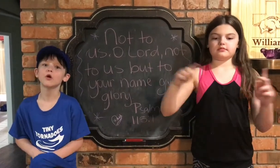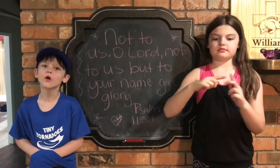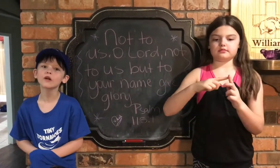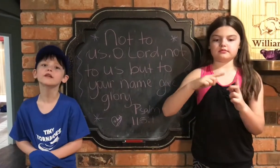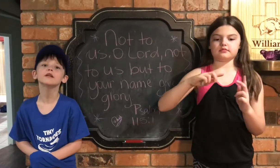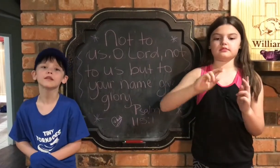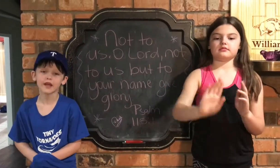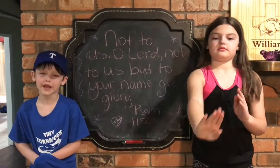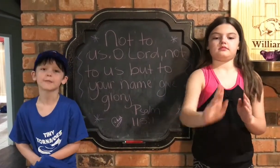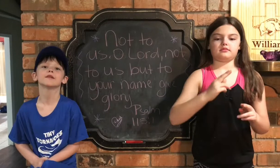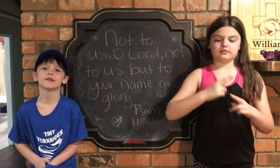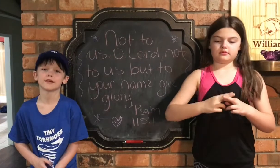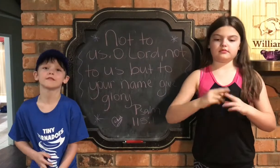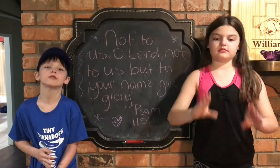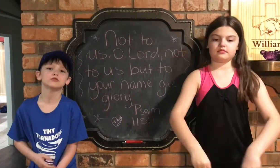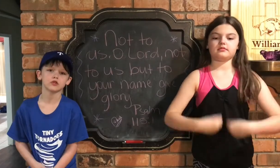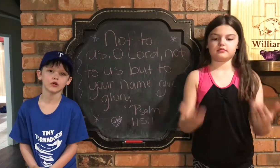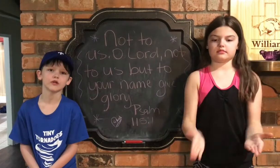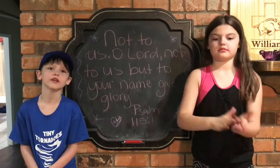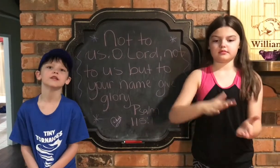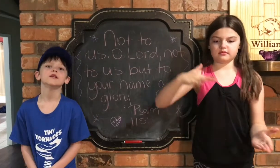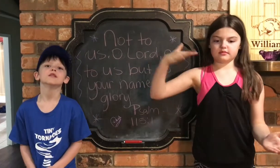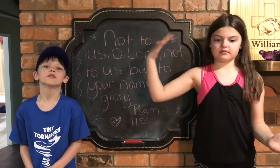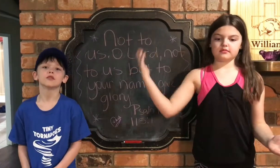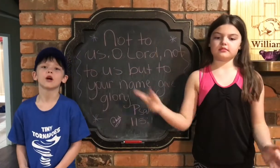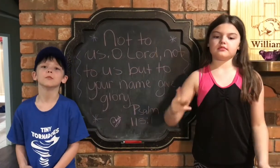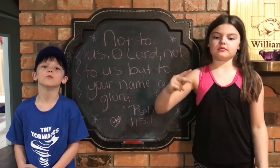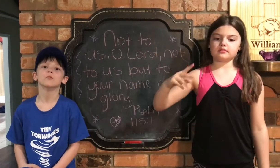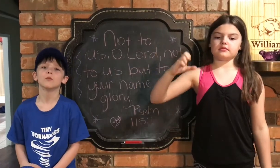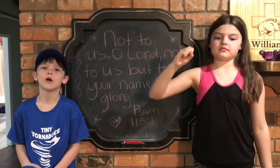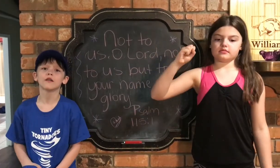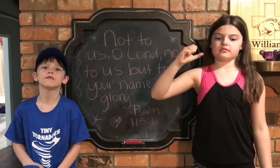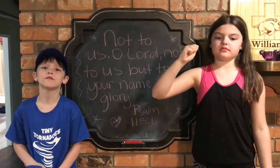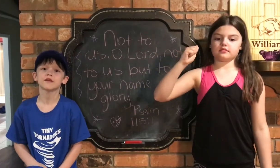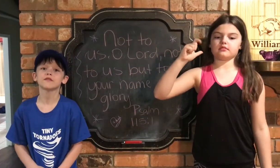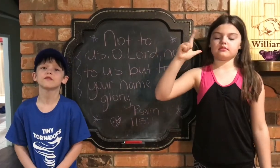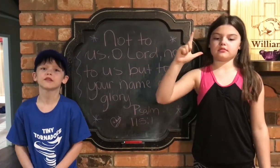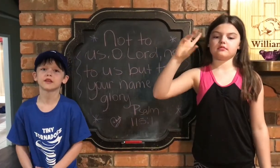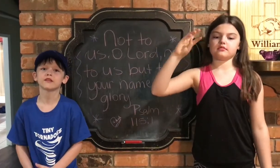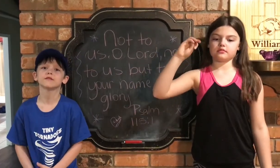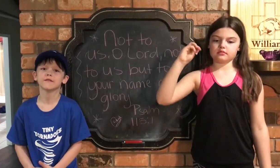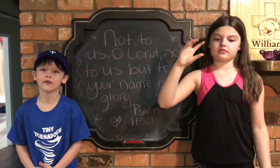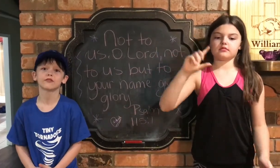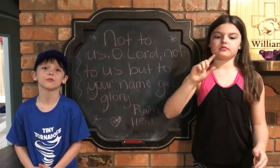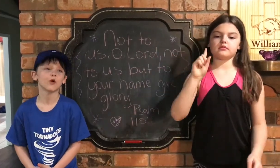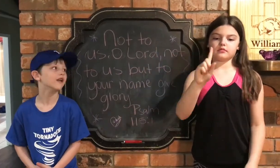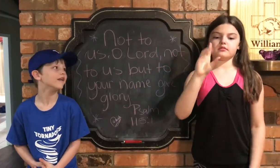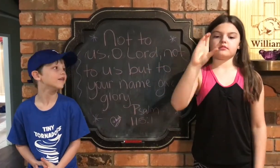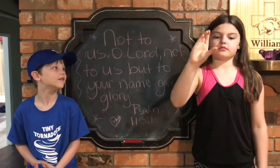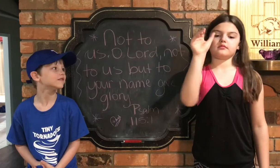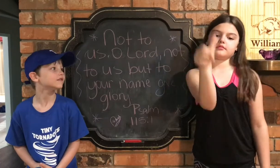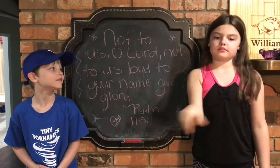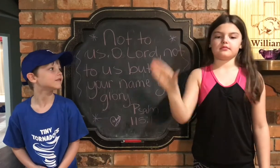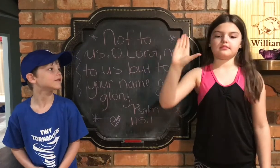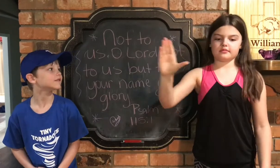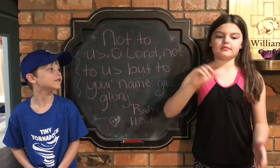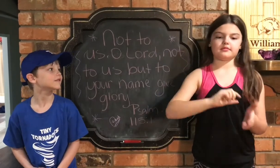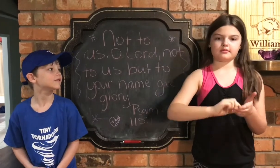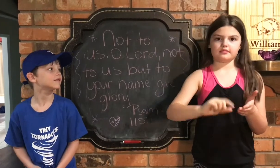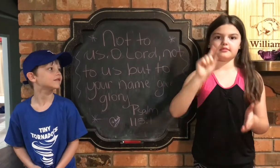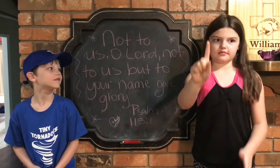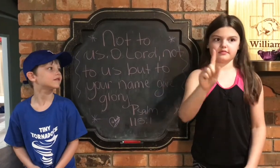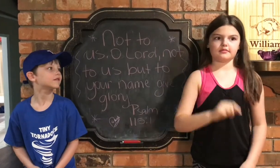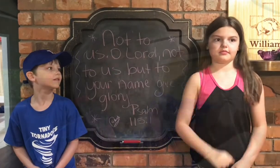name give glory. Psalm 115:1.